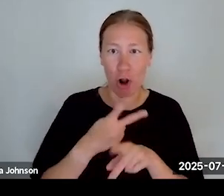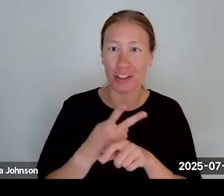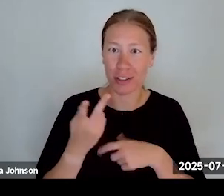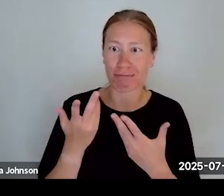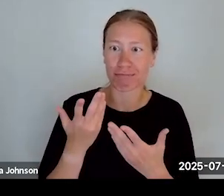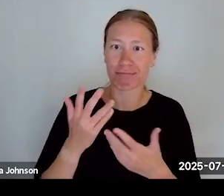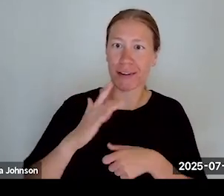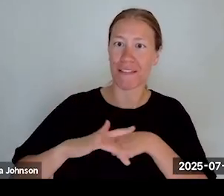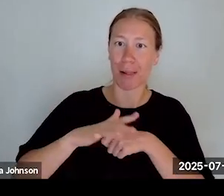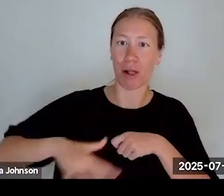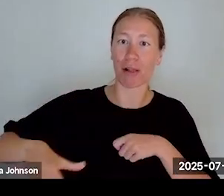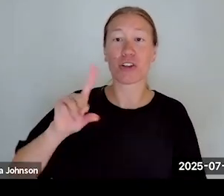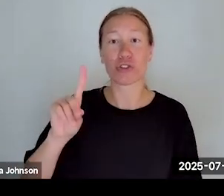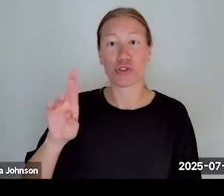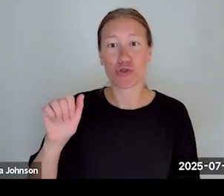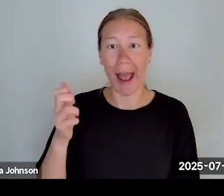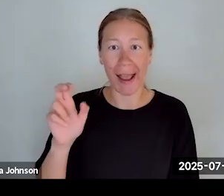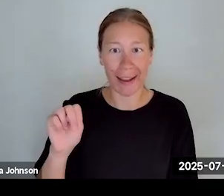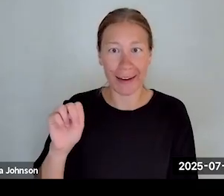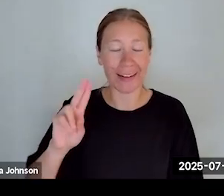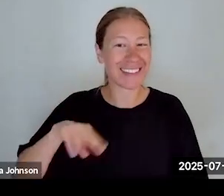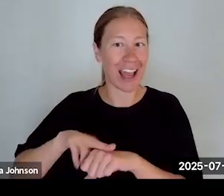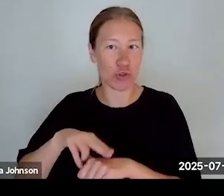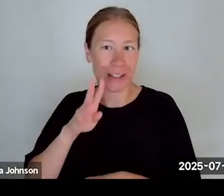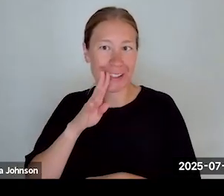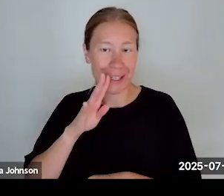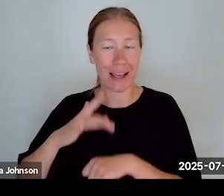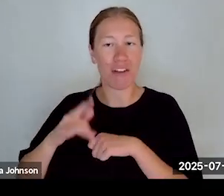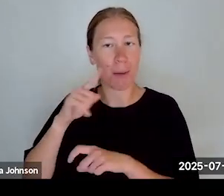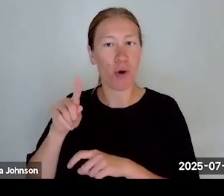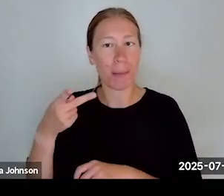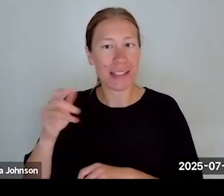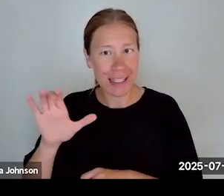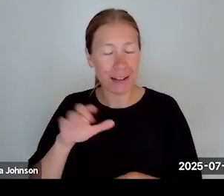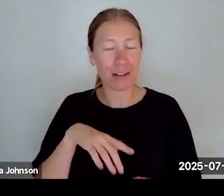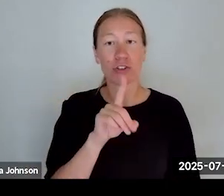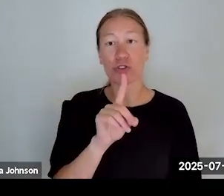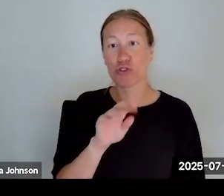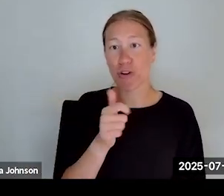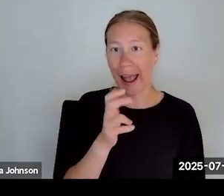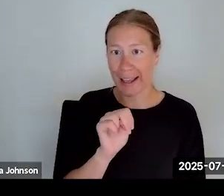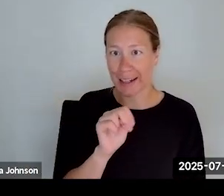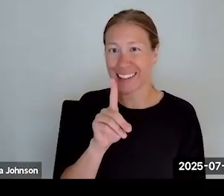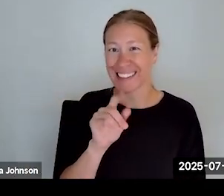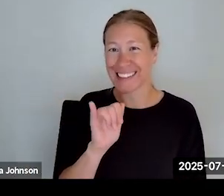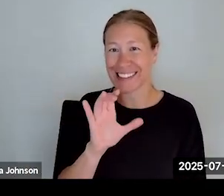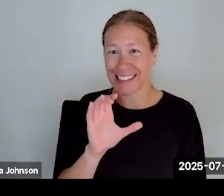like Dragon NaturallySpeaking, which is available for PC, or DragonDictate, available for Mac.